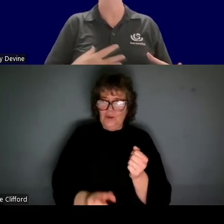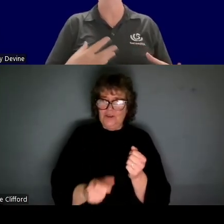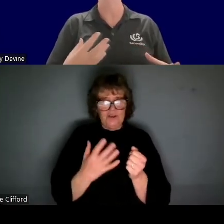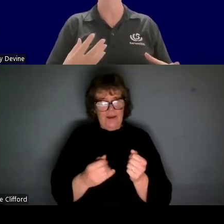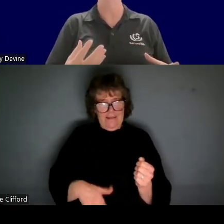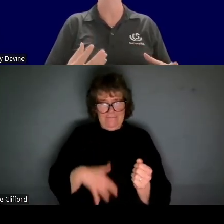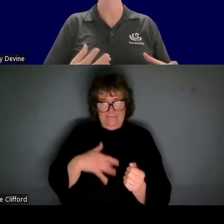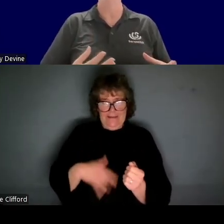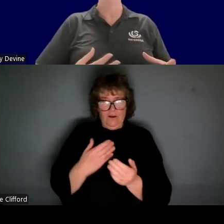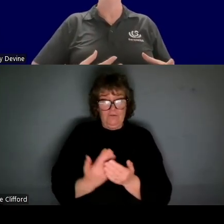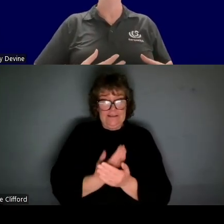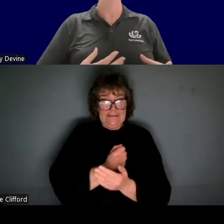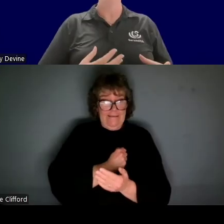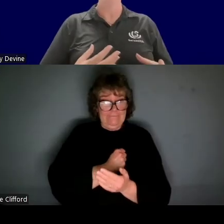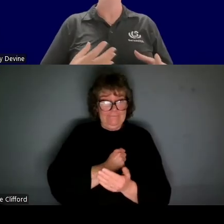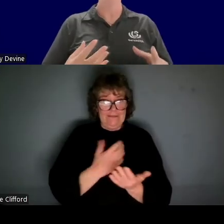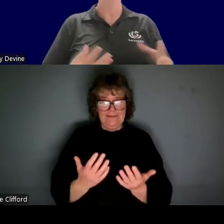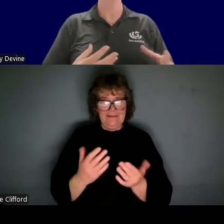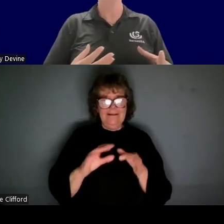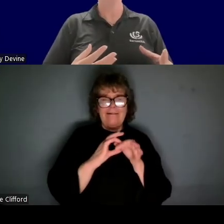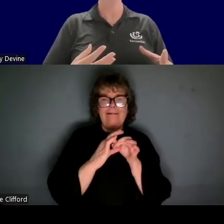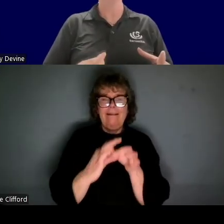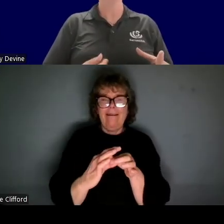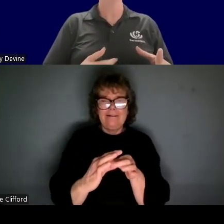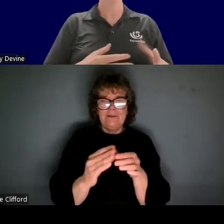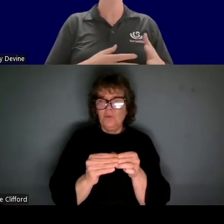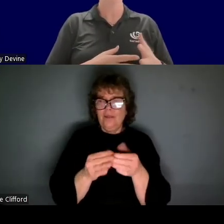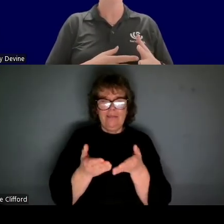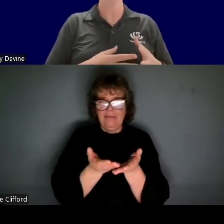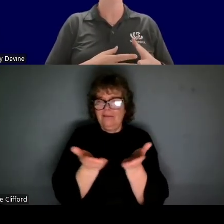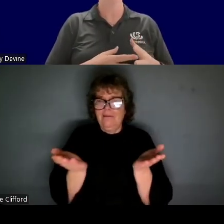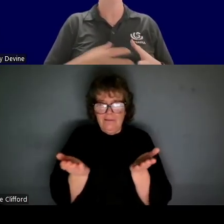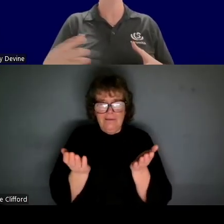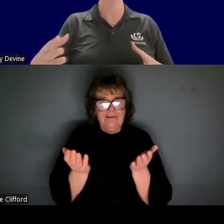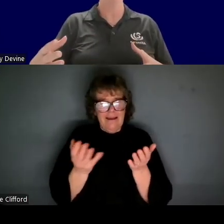connectedness and control in their lives so that they can live their